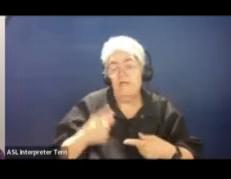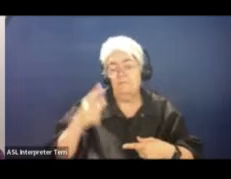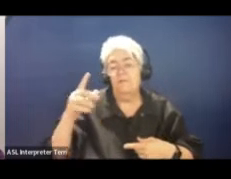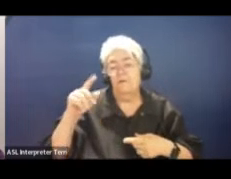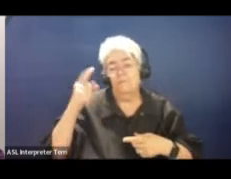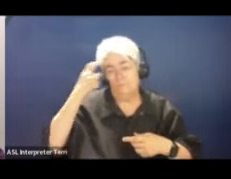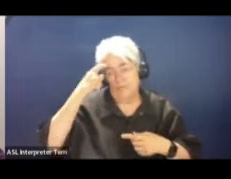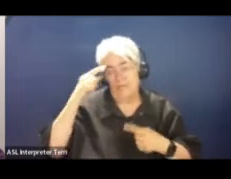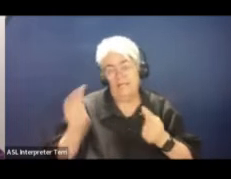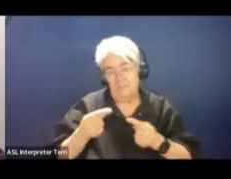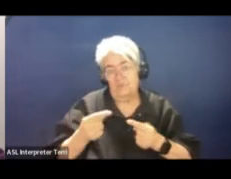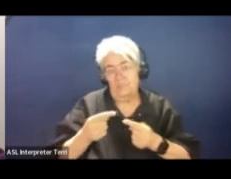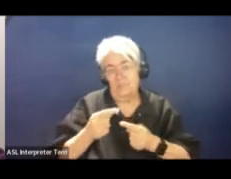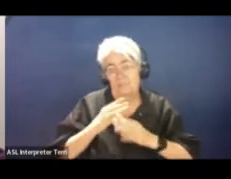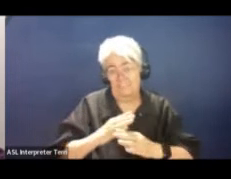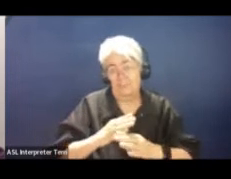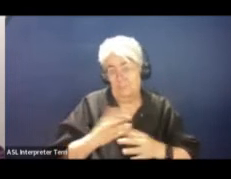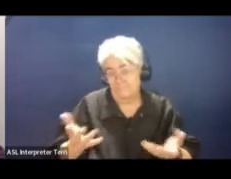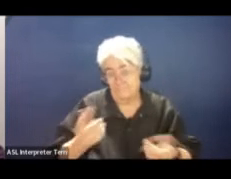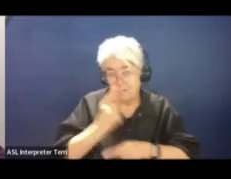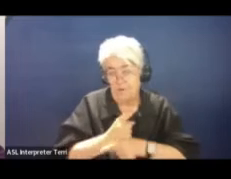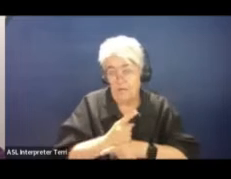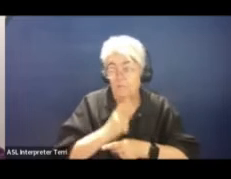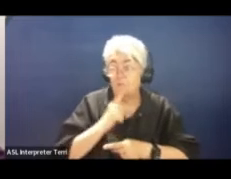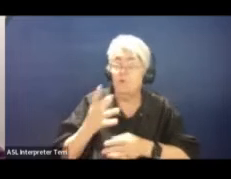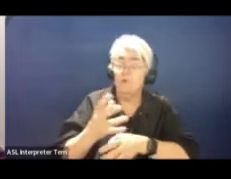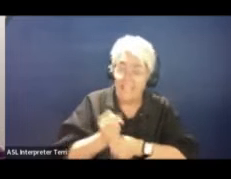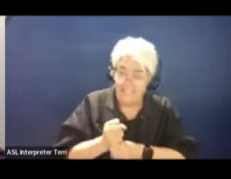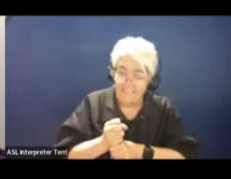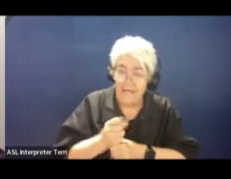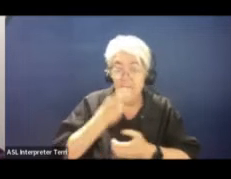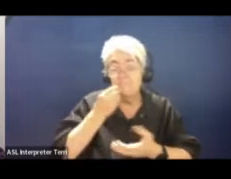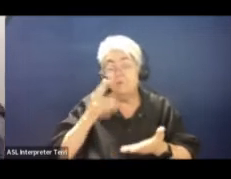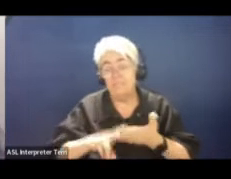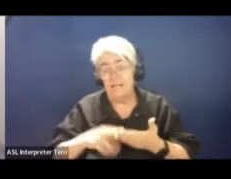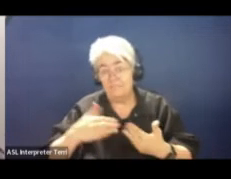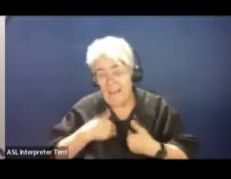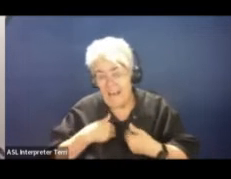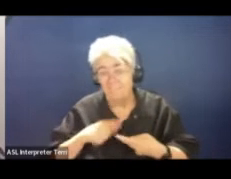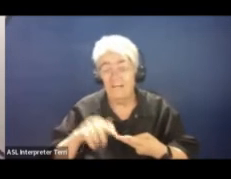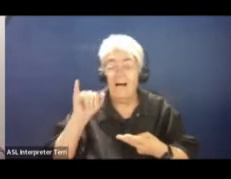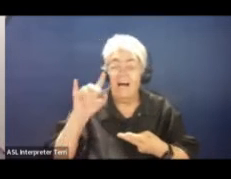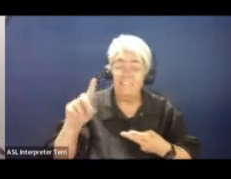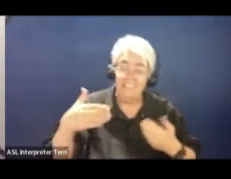these and then from there. Okay, we've got you stabilized with the food stamps and your ID card. Why don't we also get you